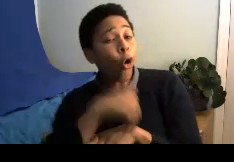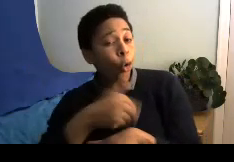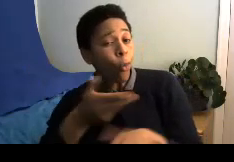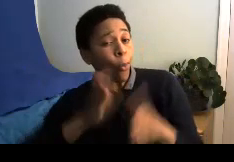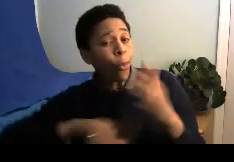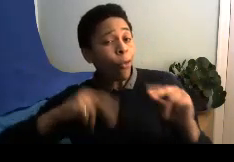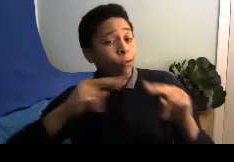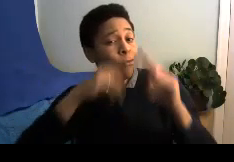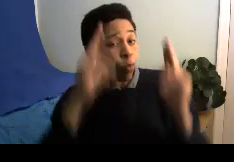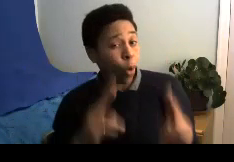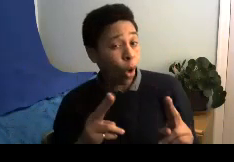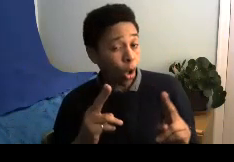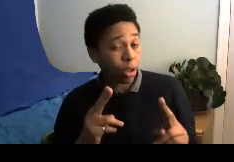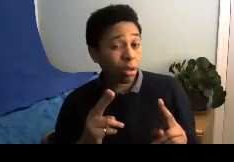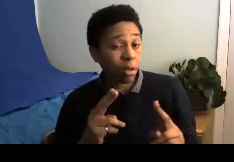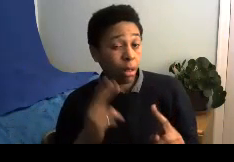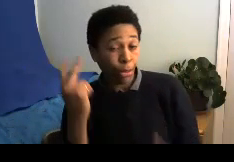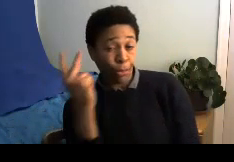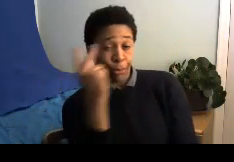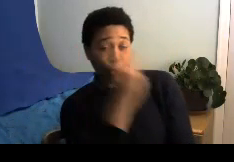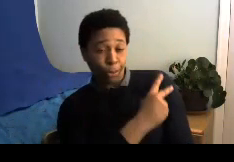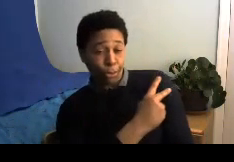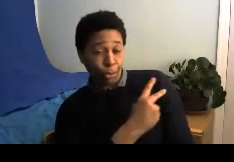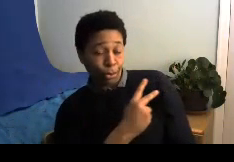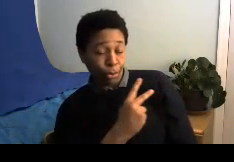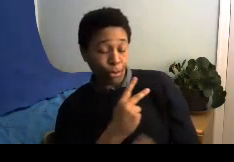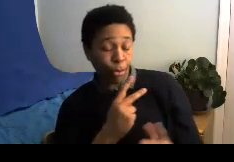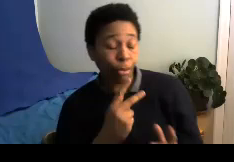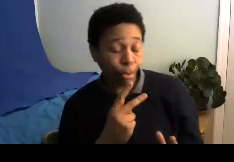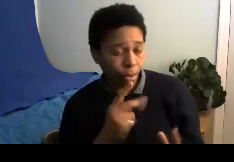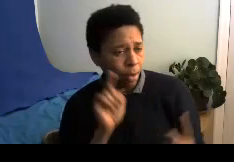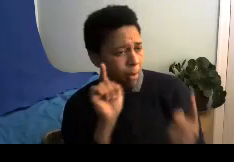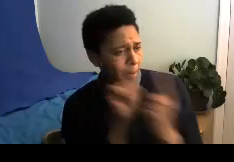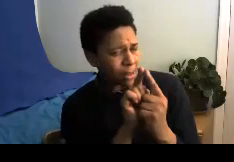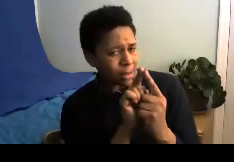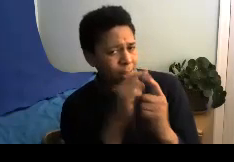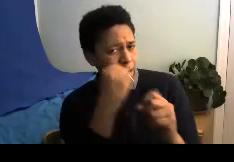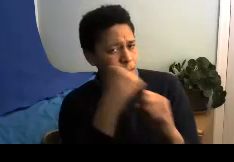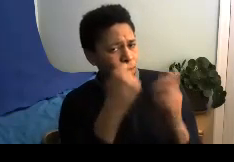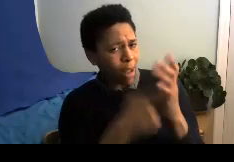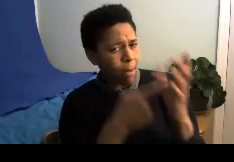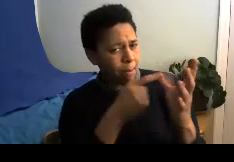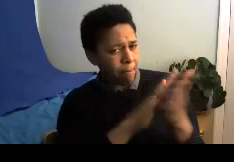the house to go to bed. They looked at each other. Jessie,